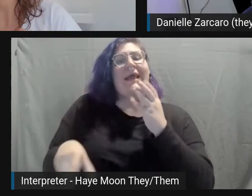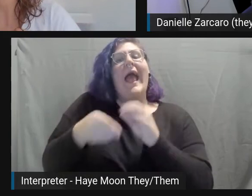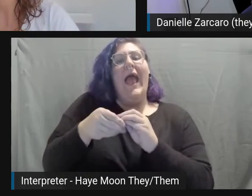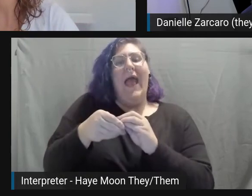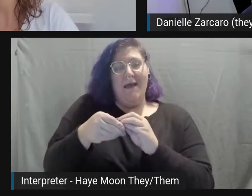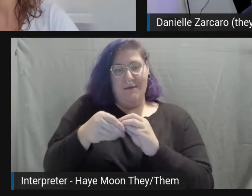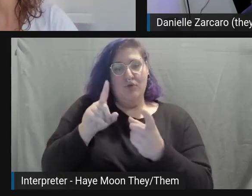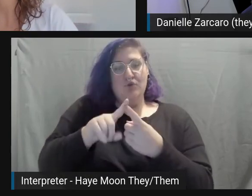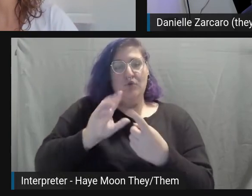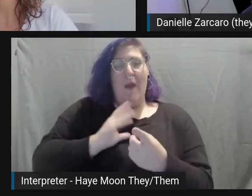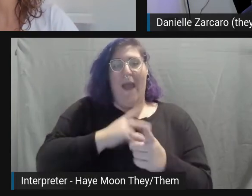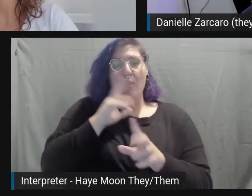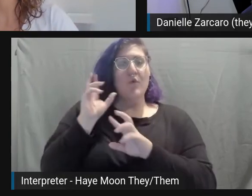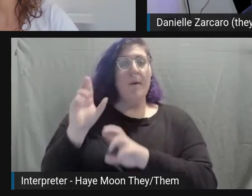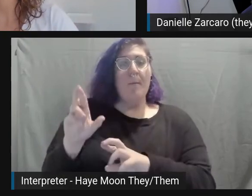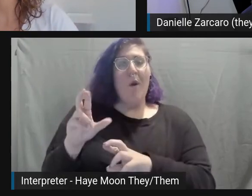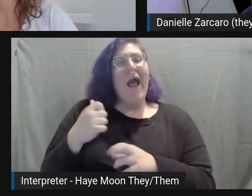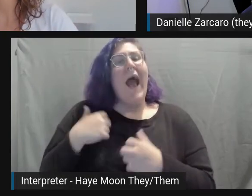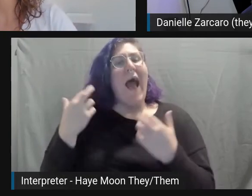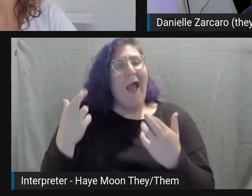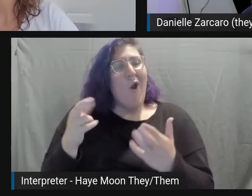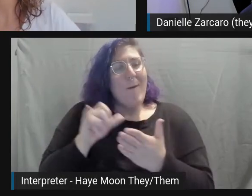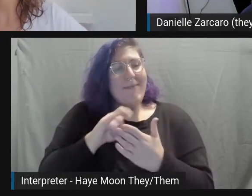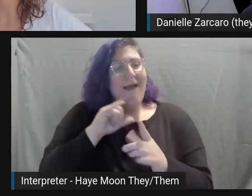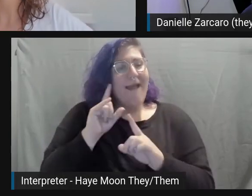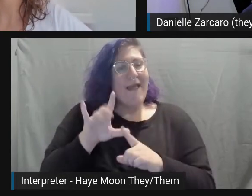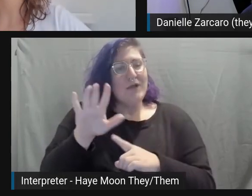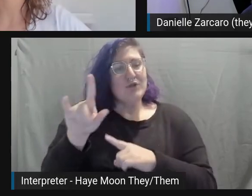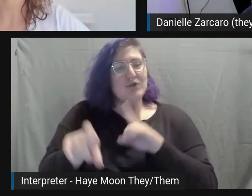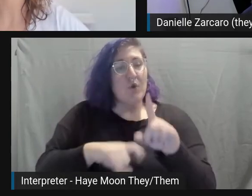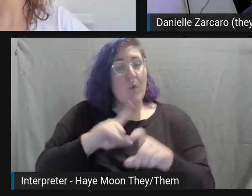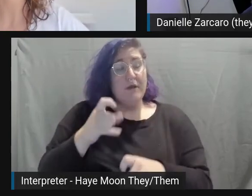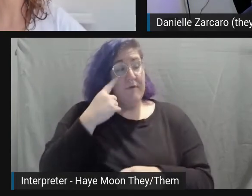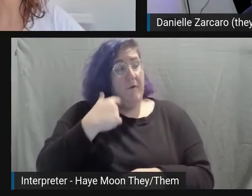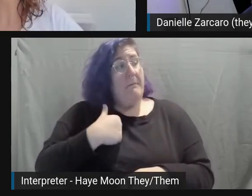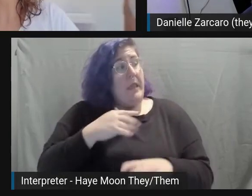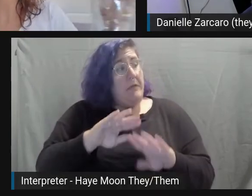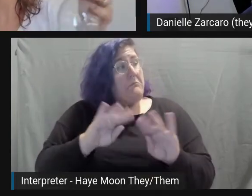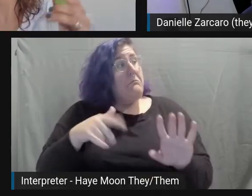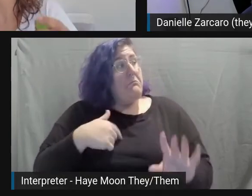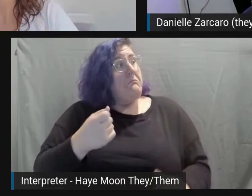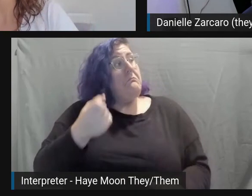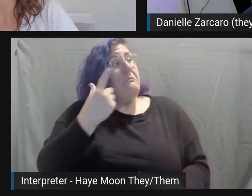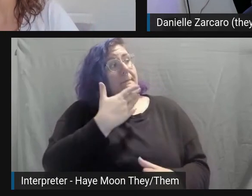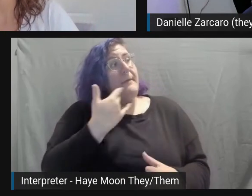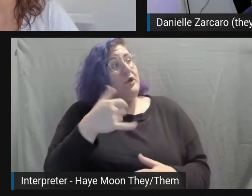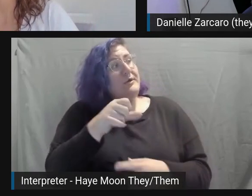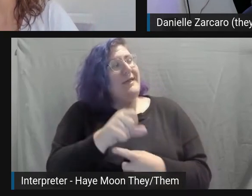Yes, I think that clarifies it for me, at least. I think it sounds really awesome.